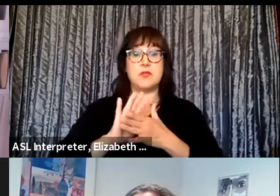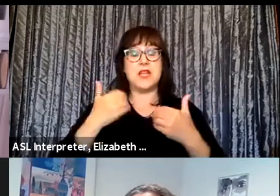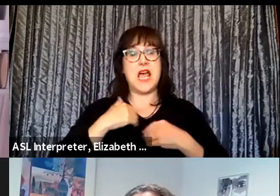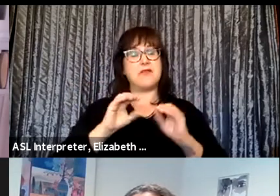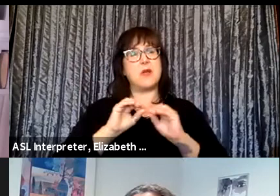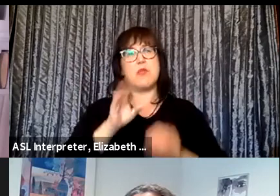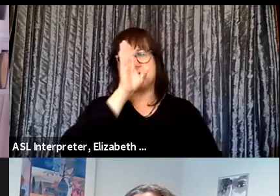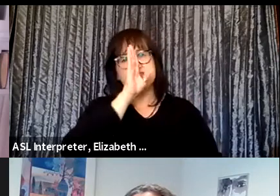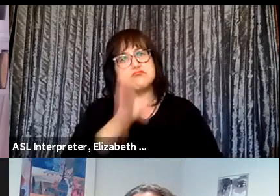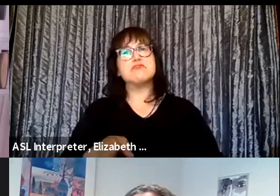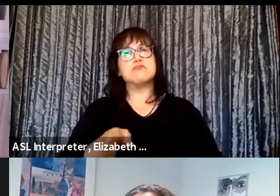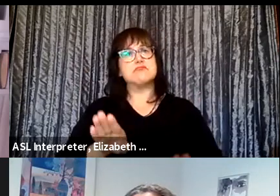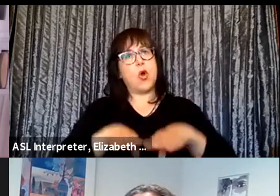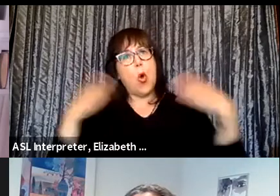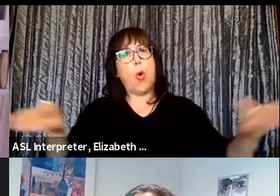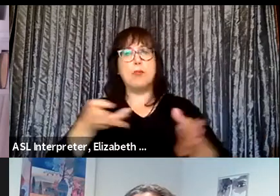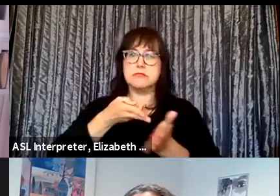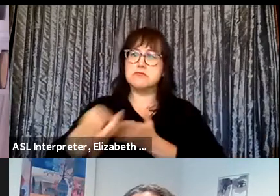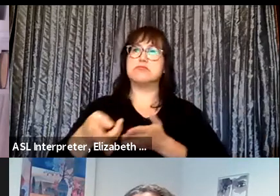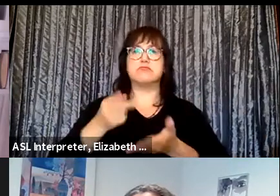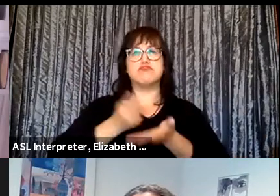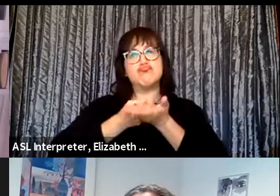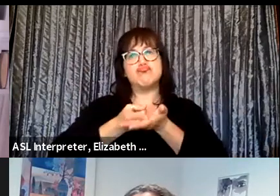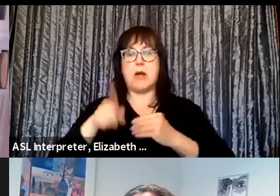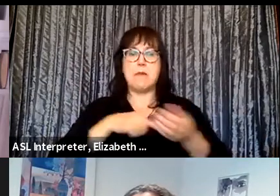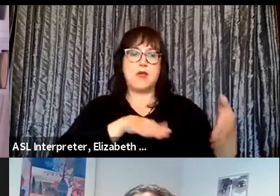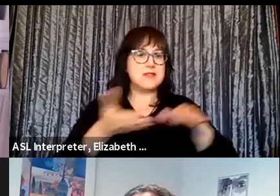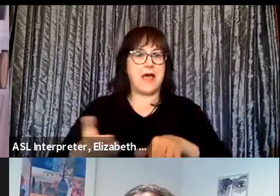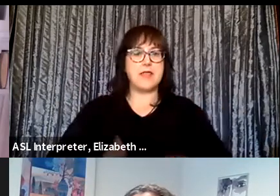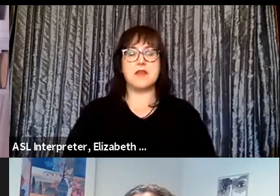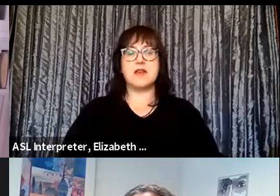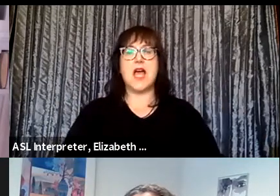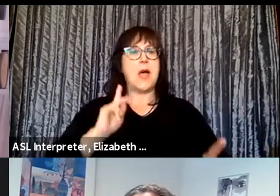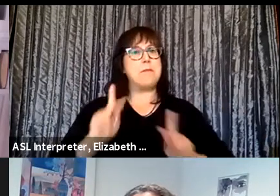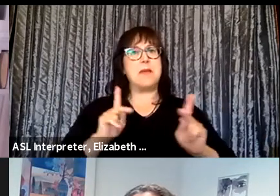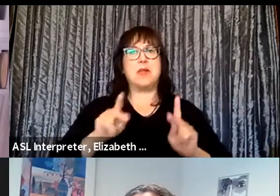about death and dying. People have such, you know, discomfort with,